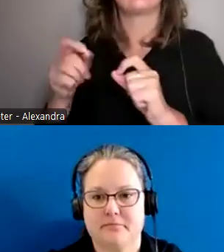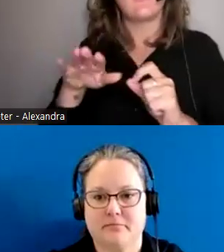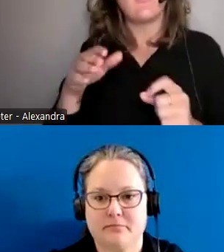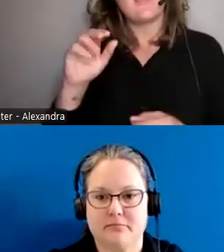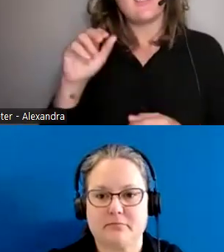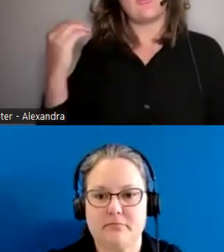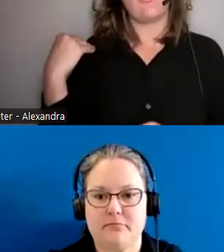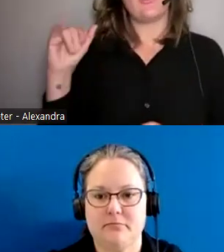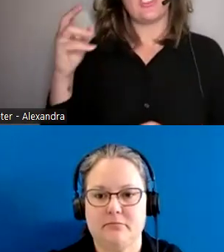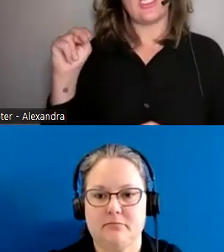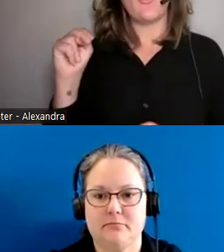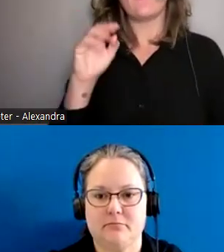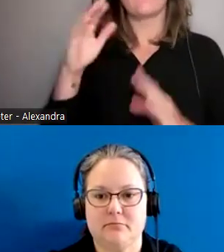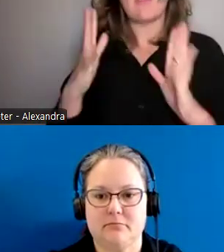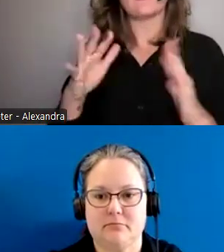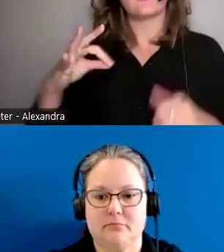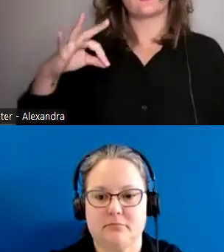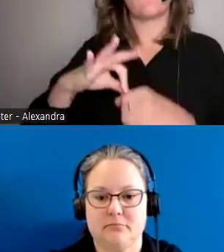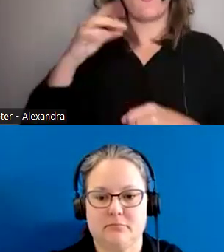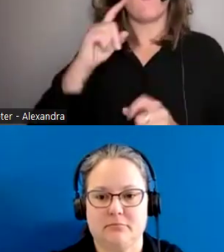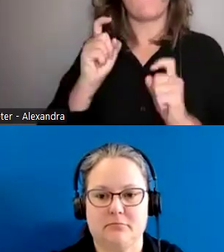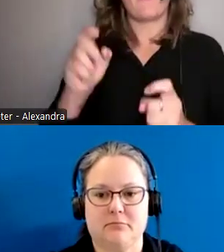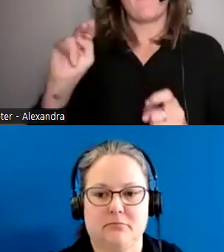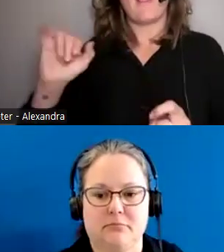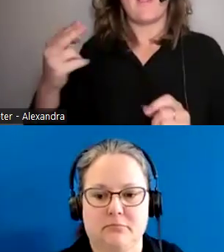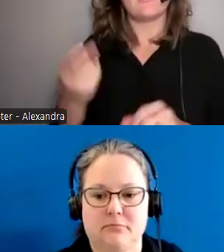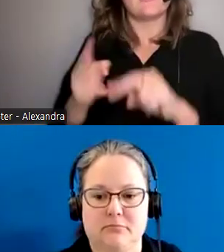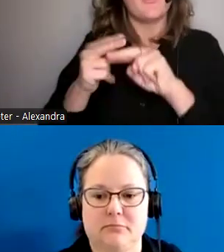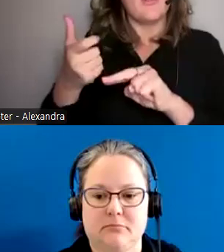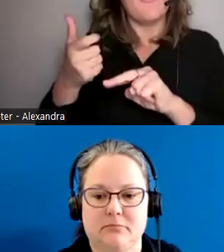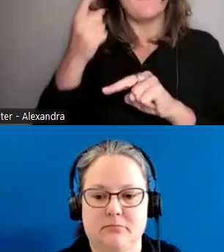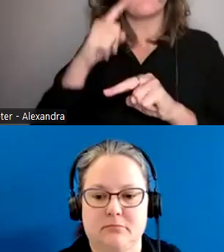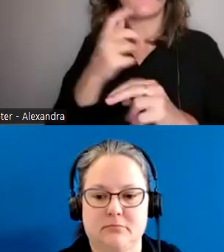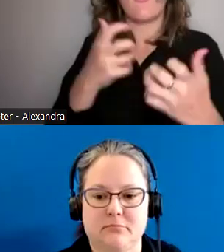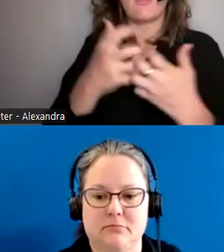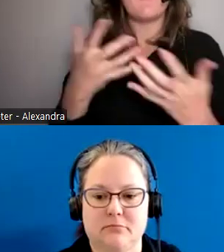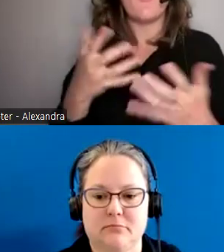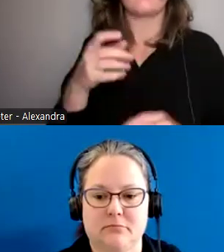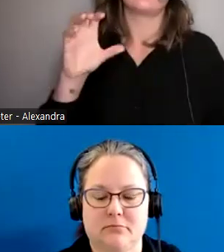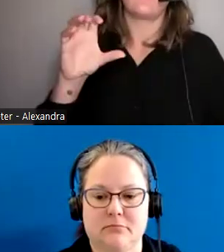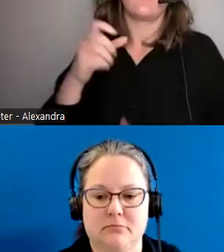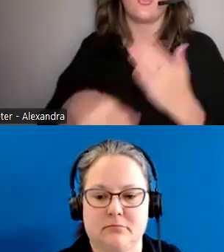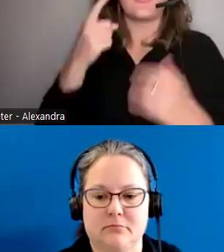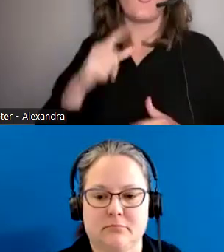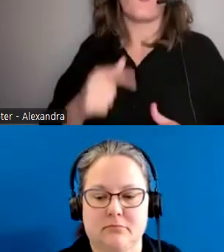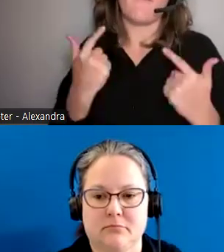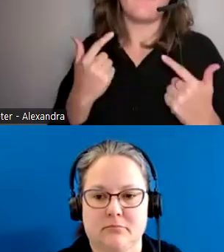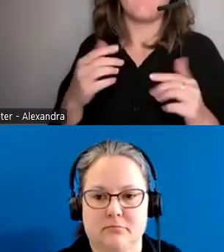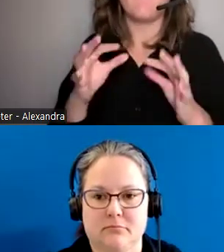voted to give NIH a slight increase to accommodate the cost of of living. Uh, so technically that's